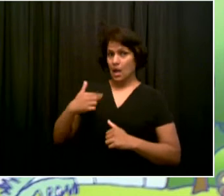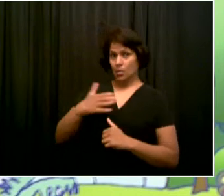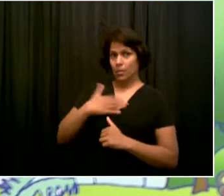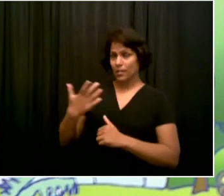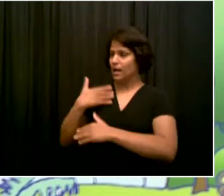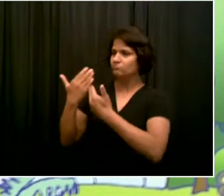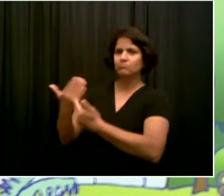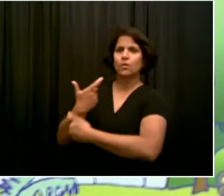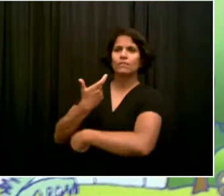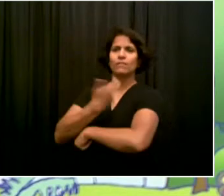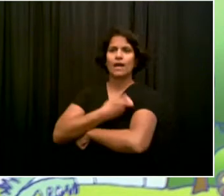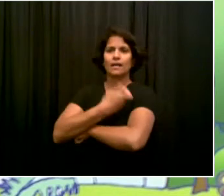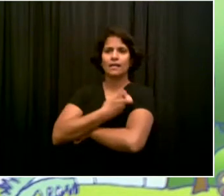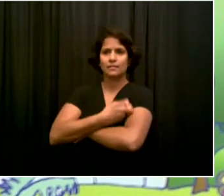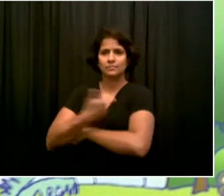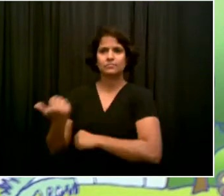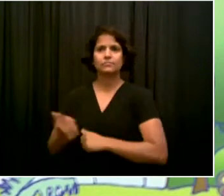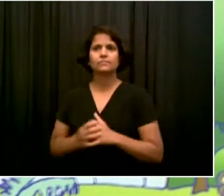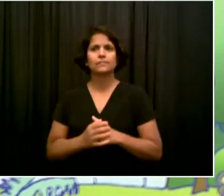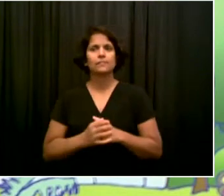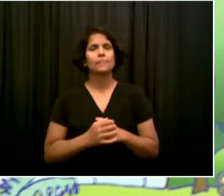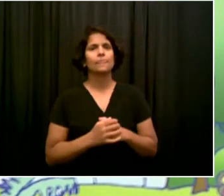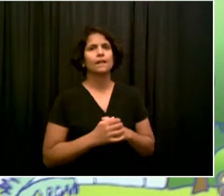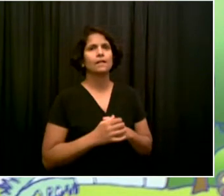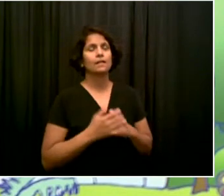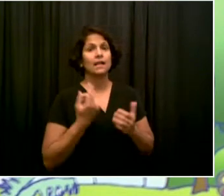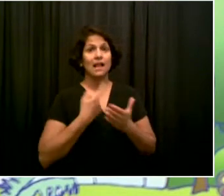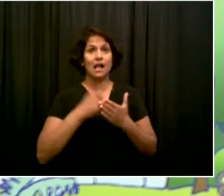WORKING FROM THE NOTION OF A PTARICULAR MOMENT WHERE WE EXPECT THAT T O HPAPEN.